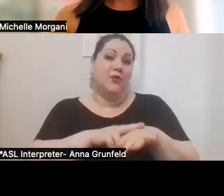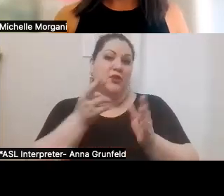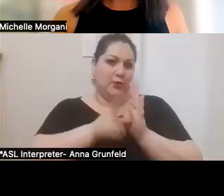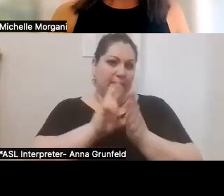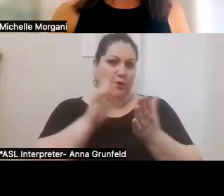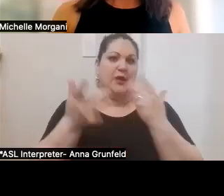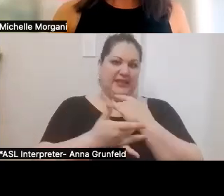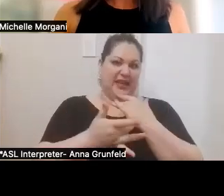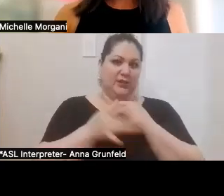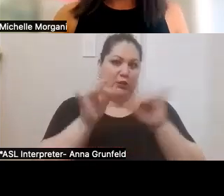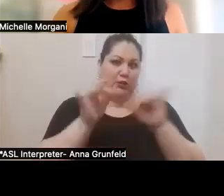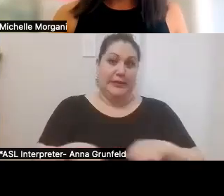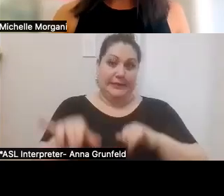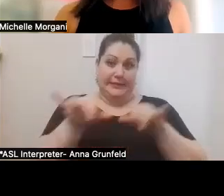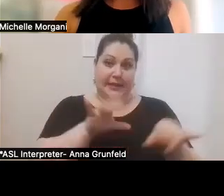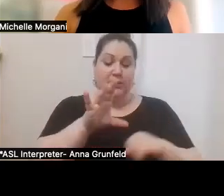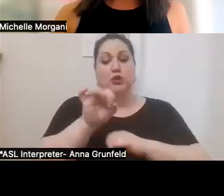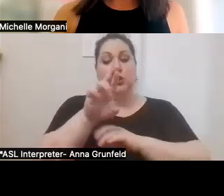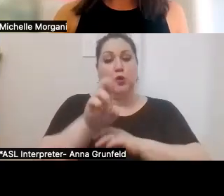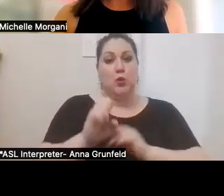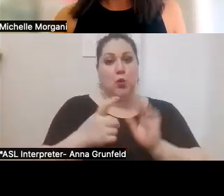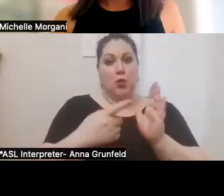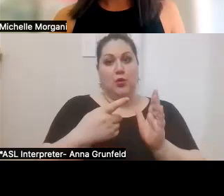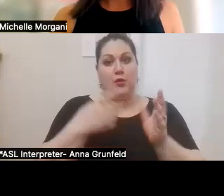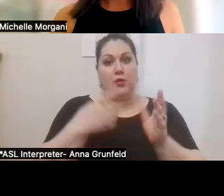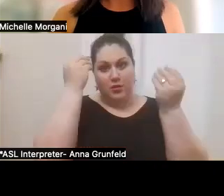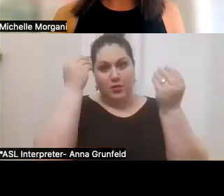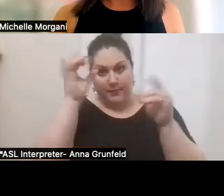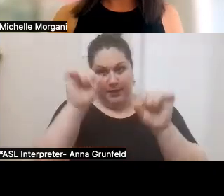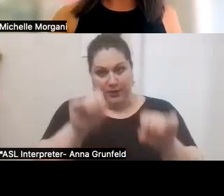So not every program has this and not every university may have this but